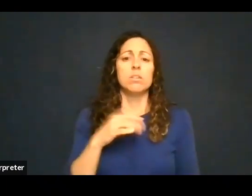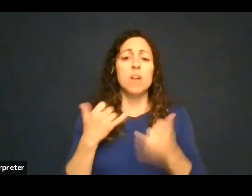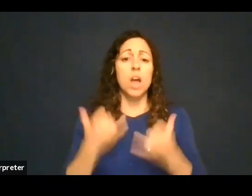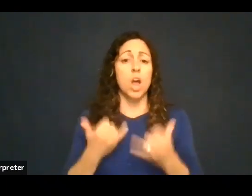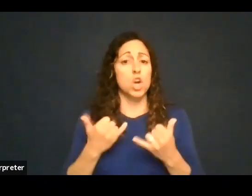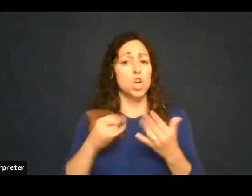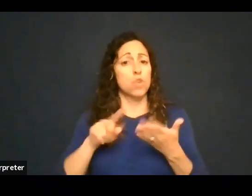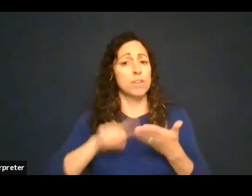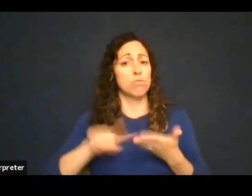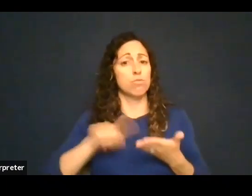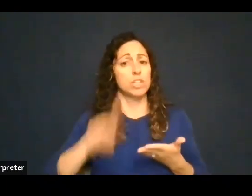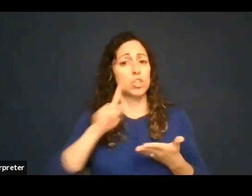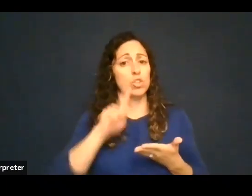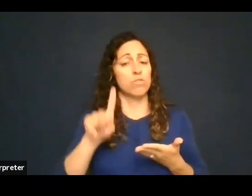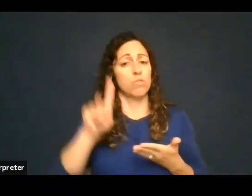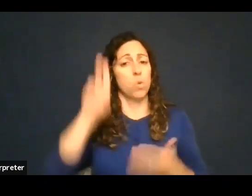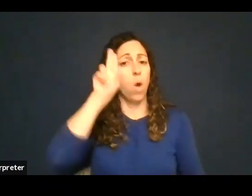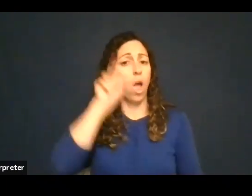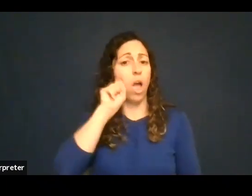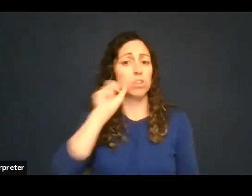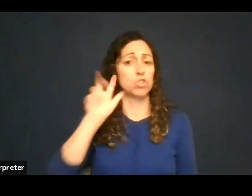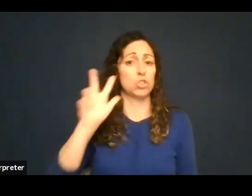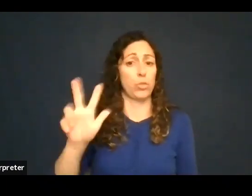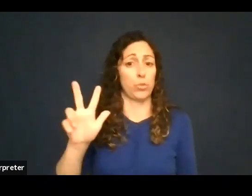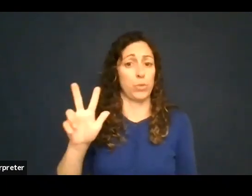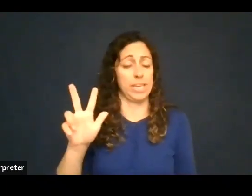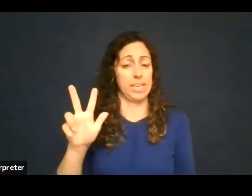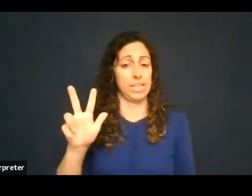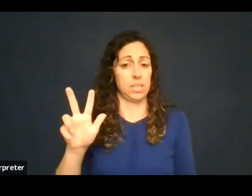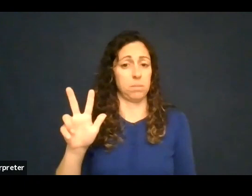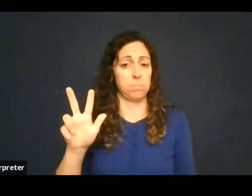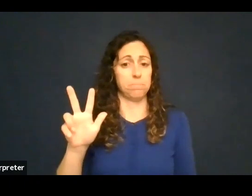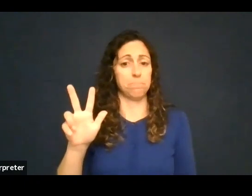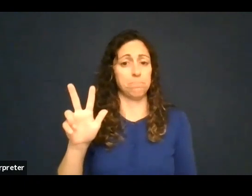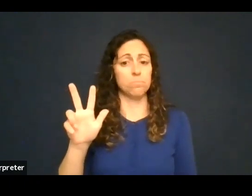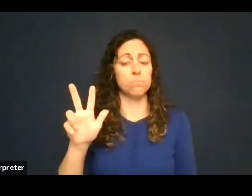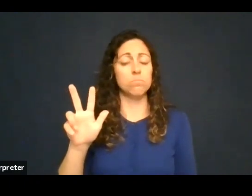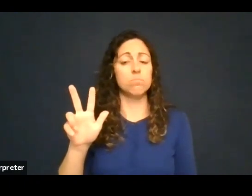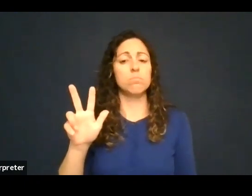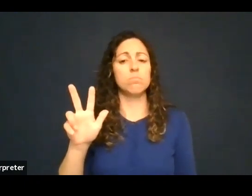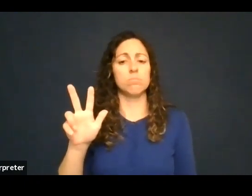that there is significant research going on